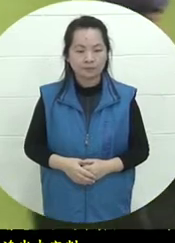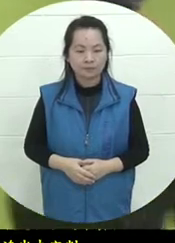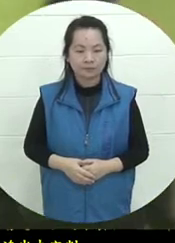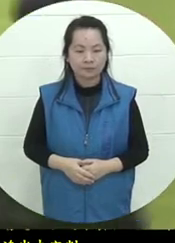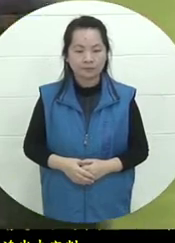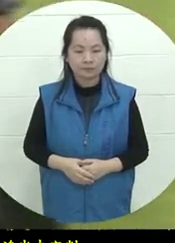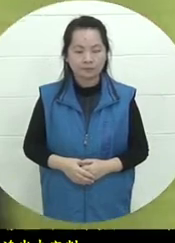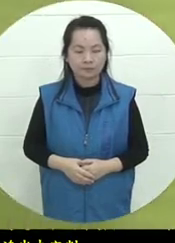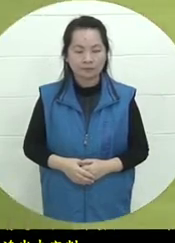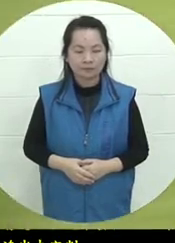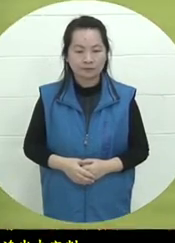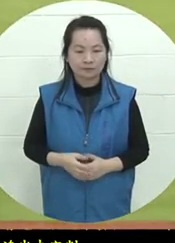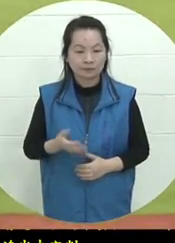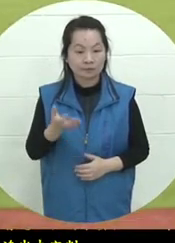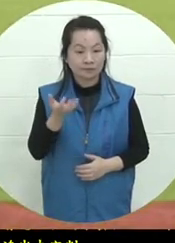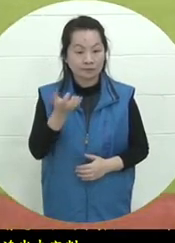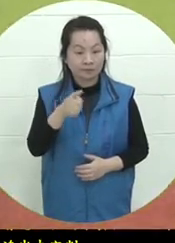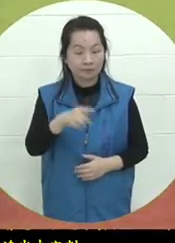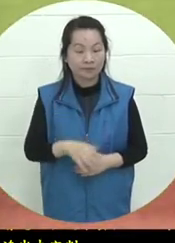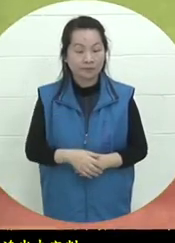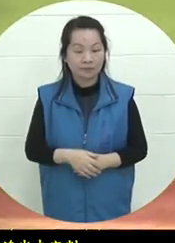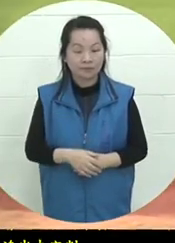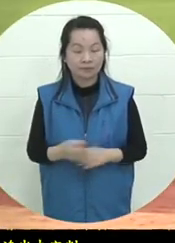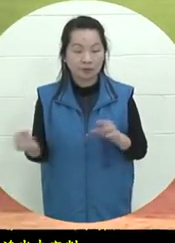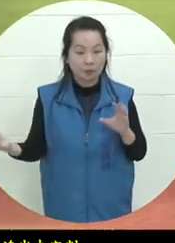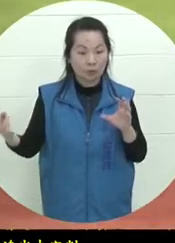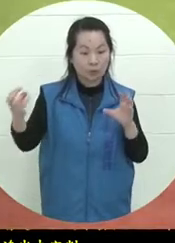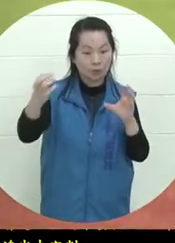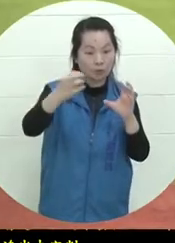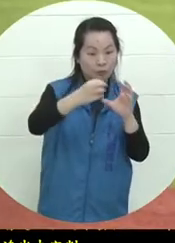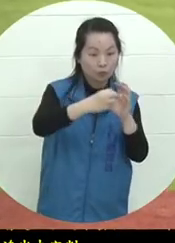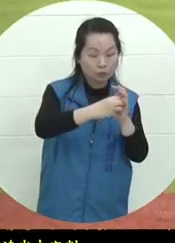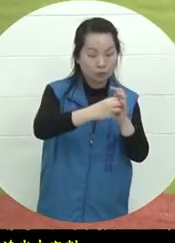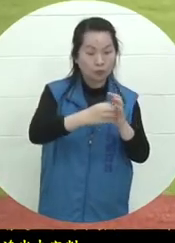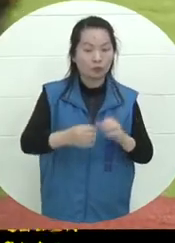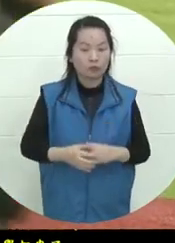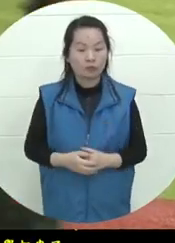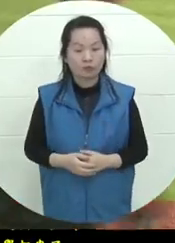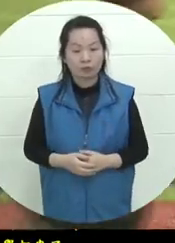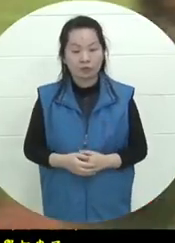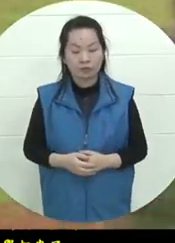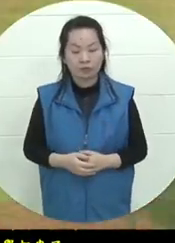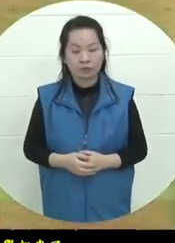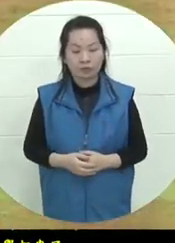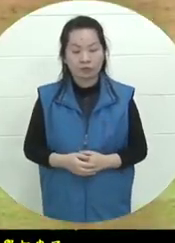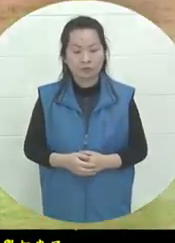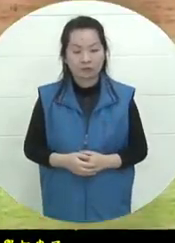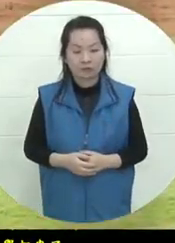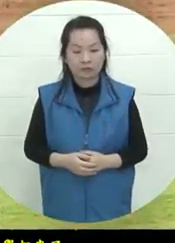so the wild fly ball I just made couldn't land in the end.